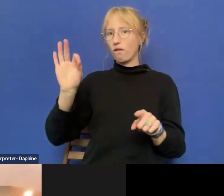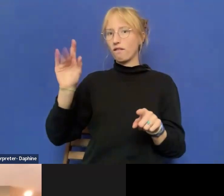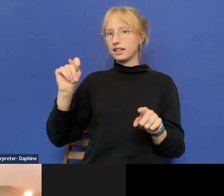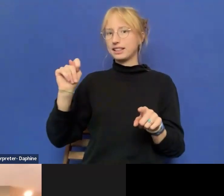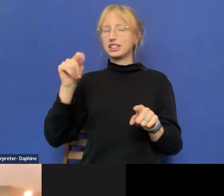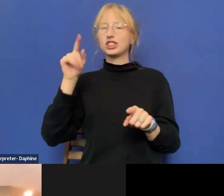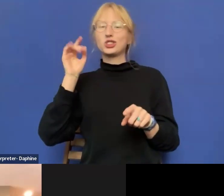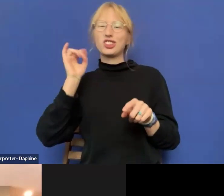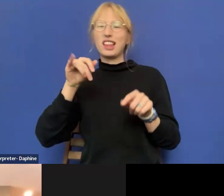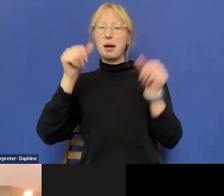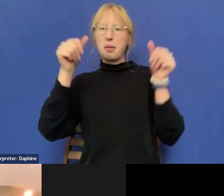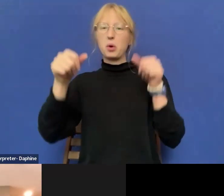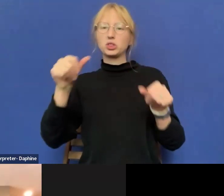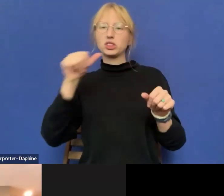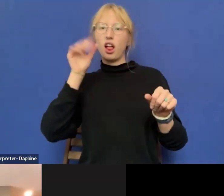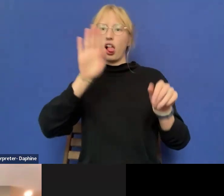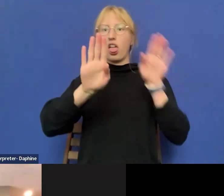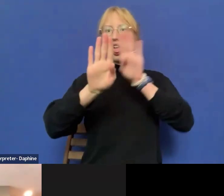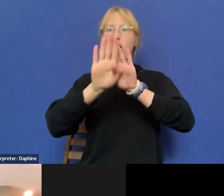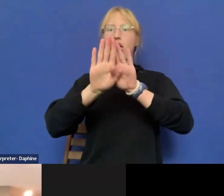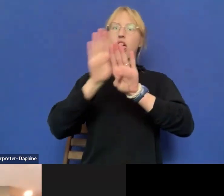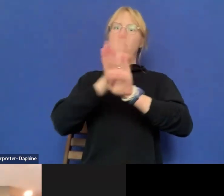don't overlap with each other on the size of our boards.